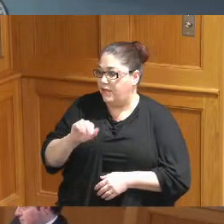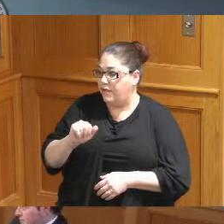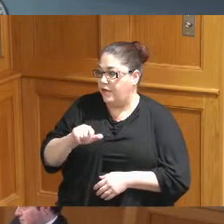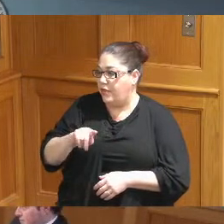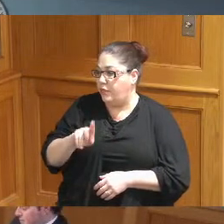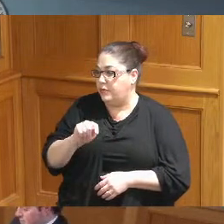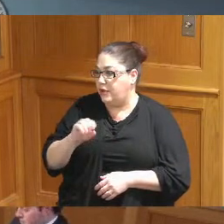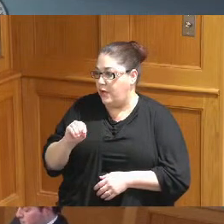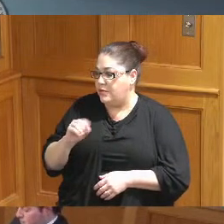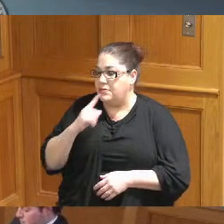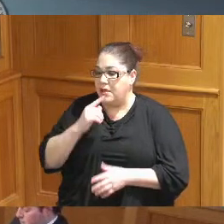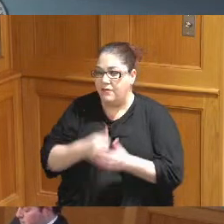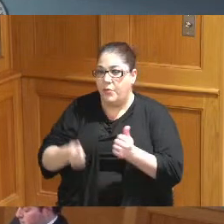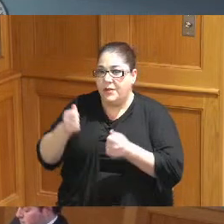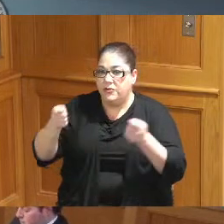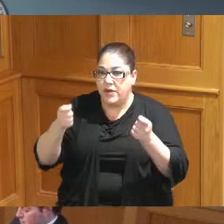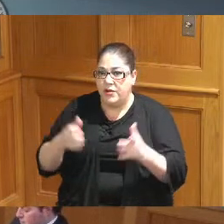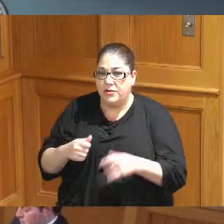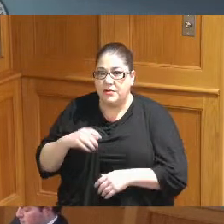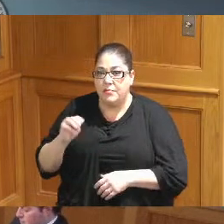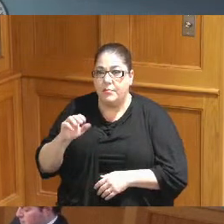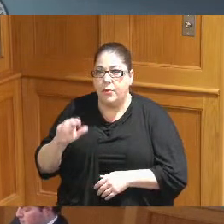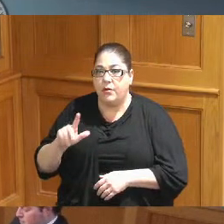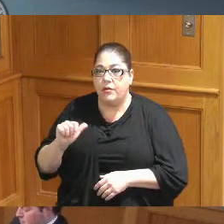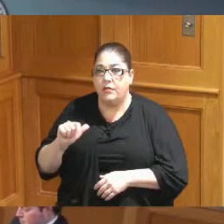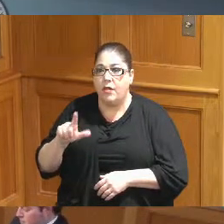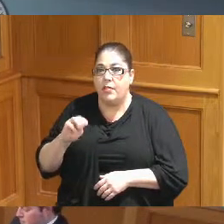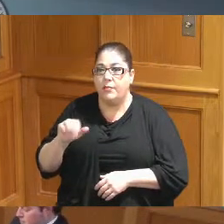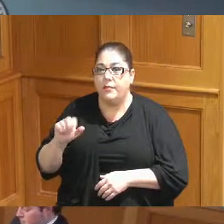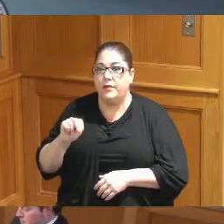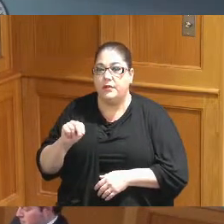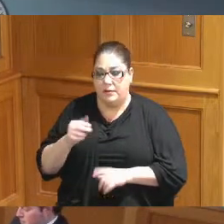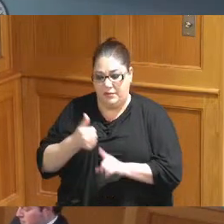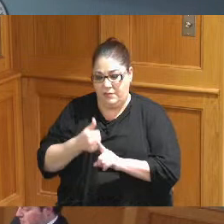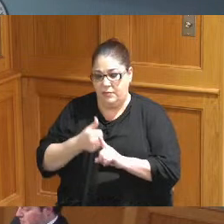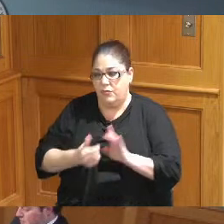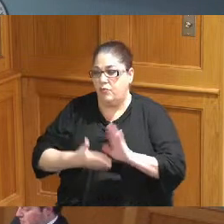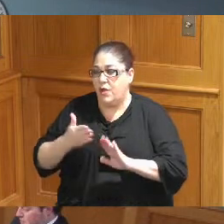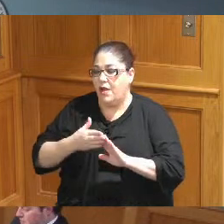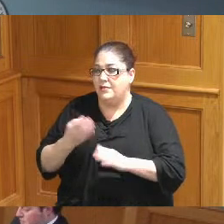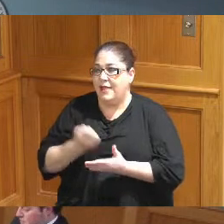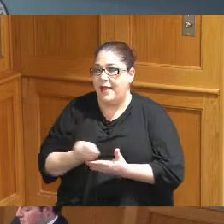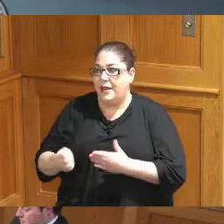issue I think Mark Von Allman who runs the economic development activities up here on